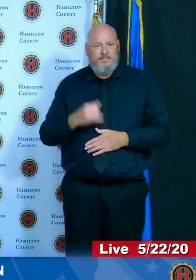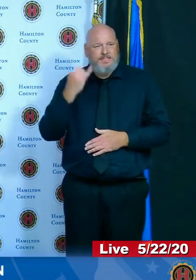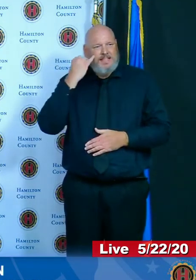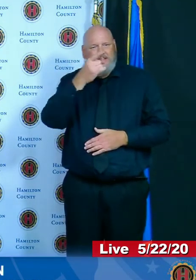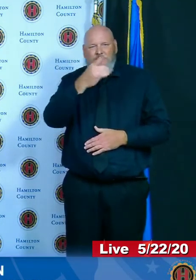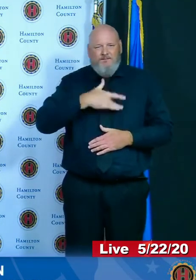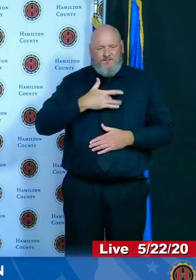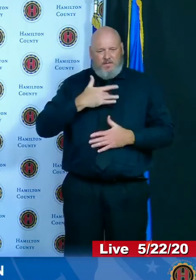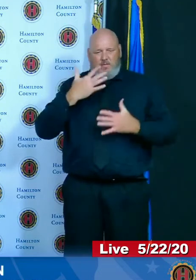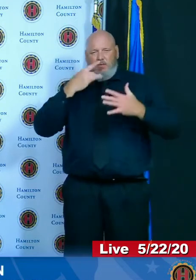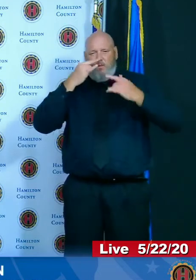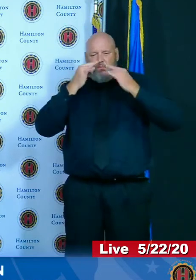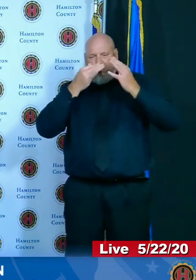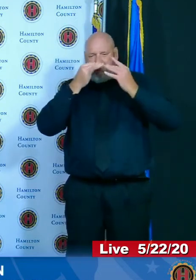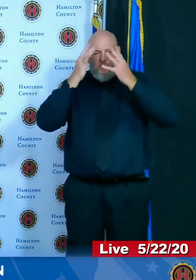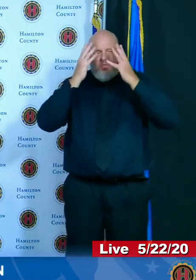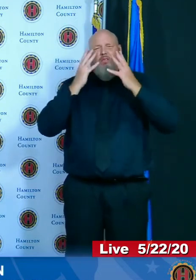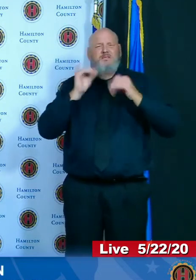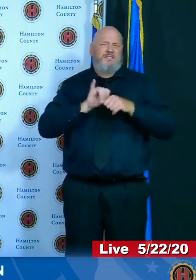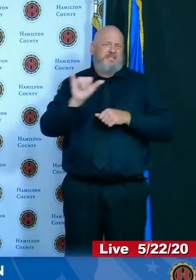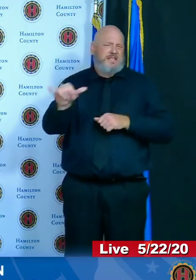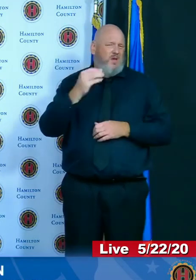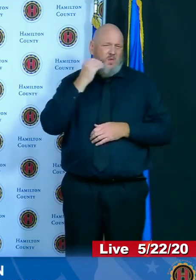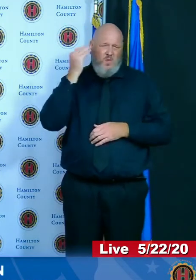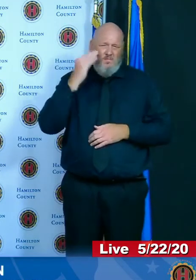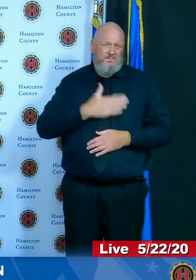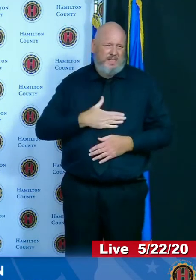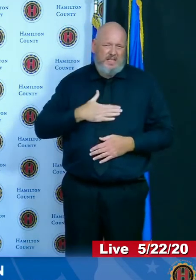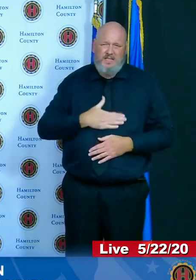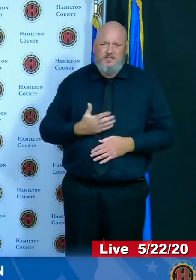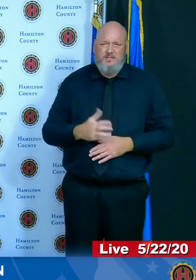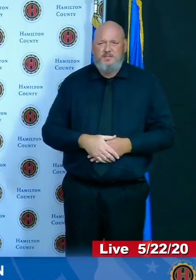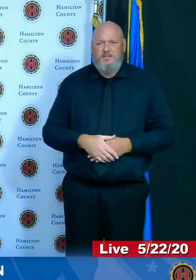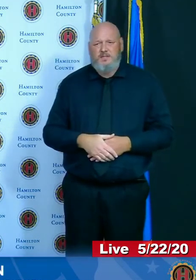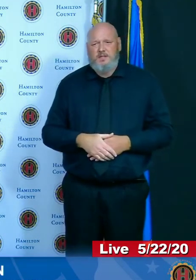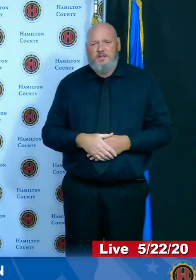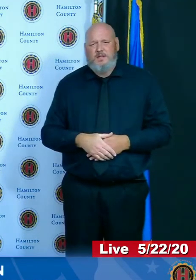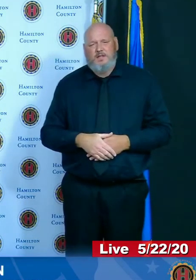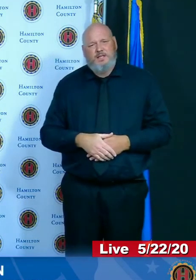to keep Ohio safe Thank You Greg that appears that